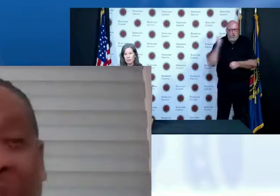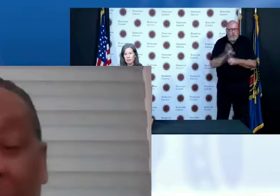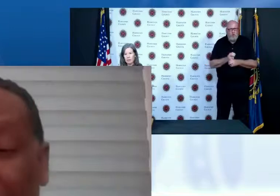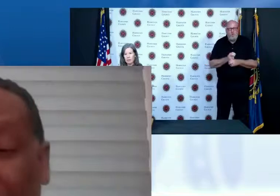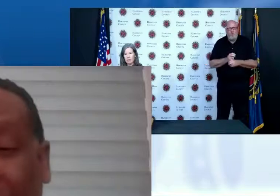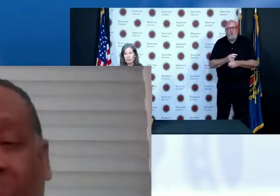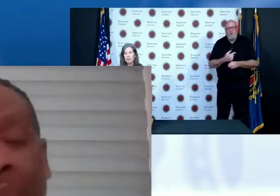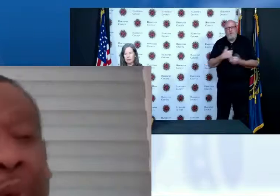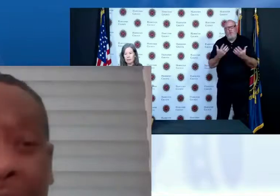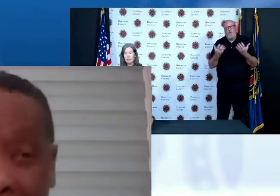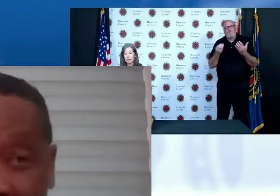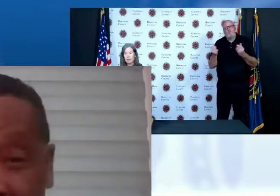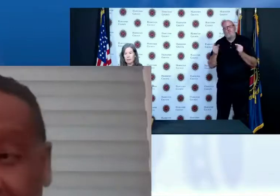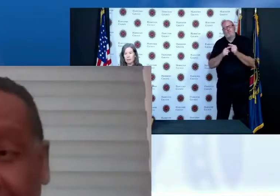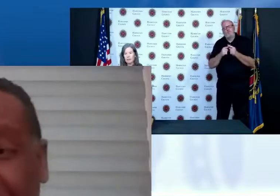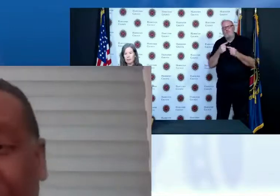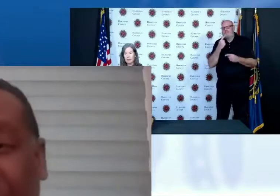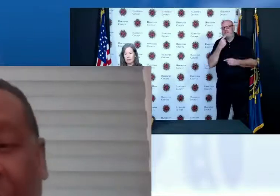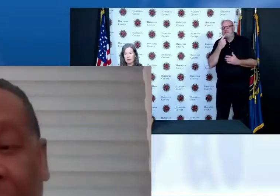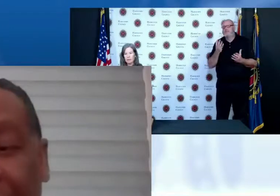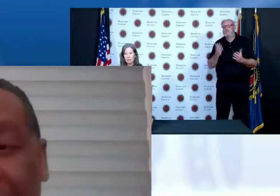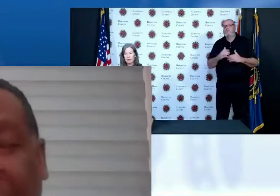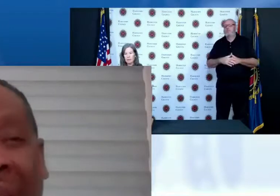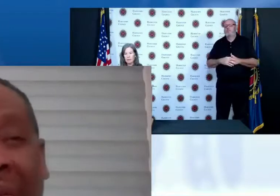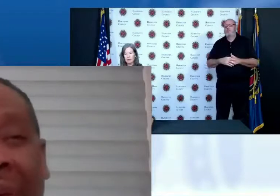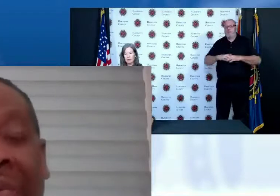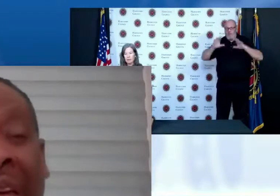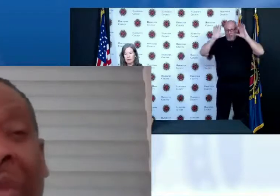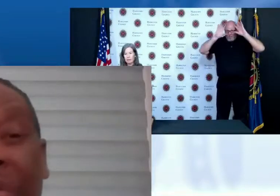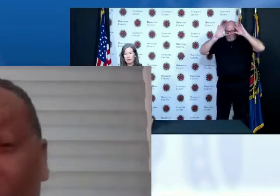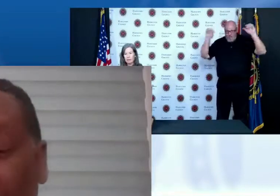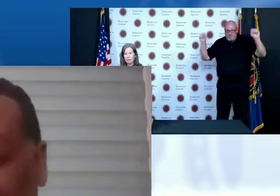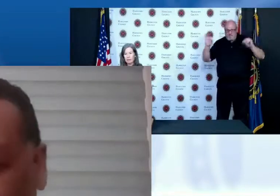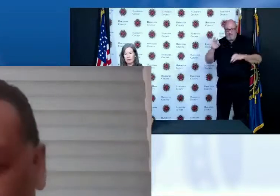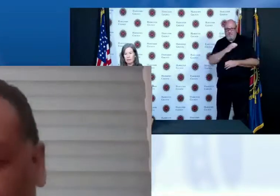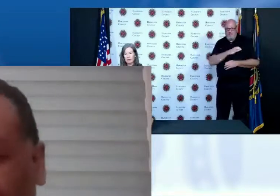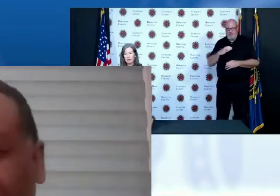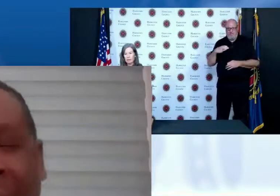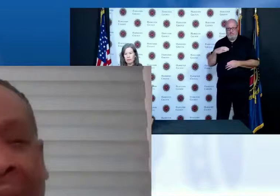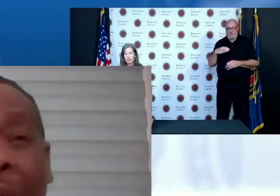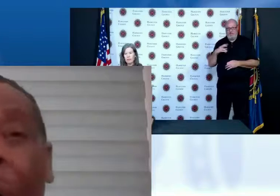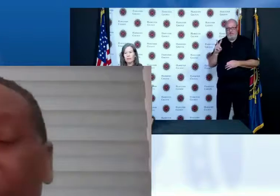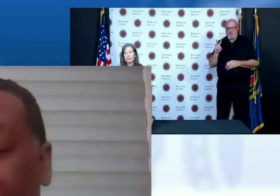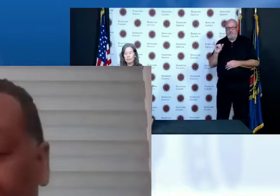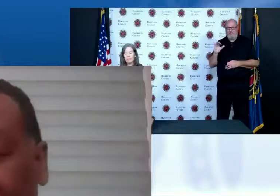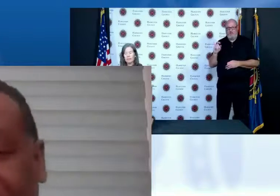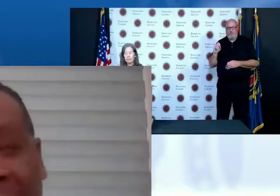Summerow Dumas we pray for the strength and healing of the family of George Floyd and all the families